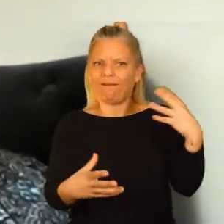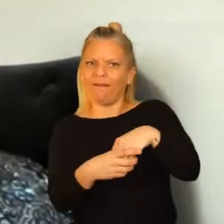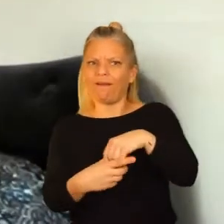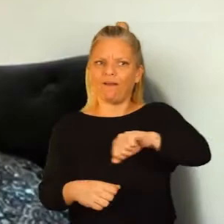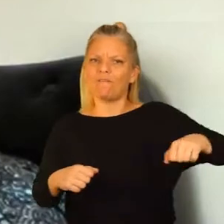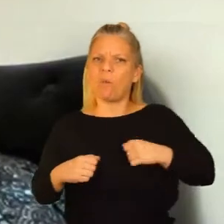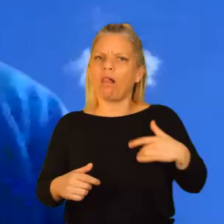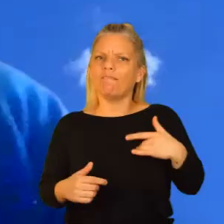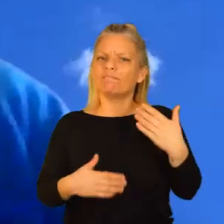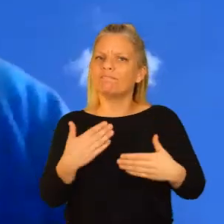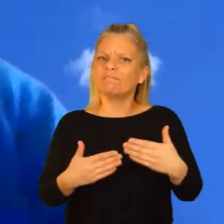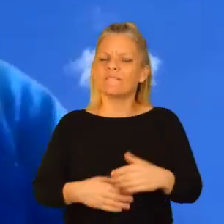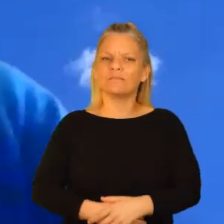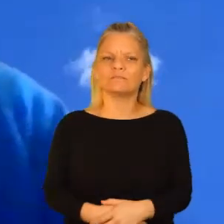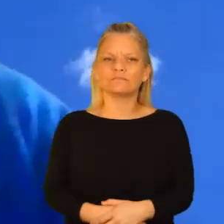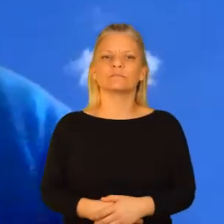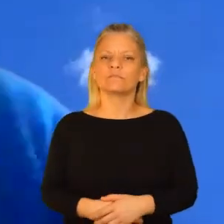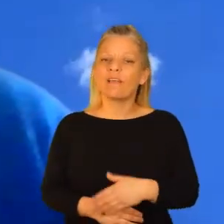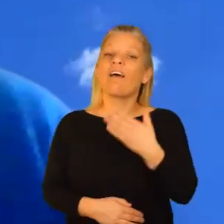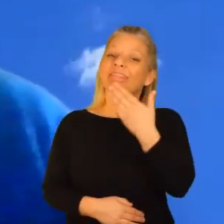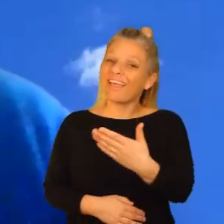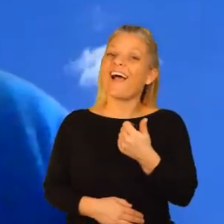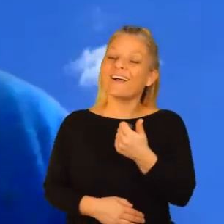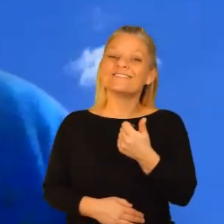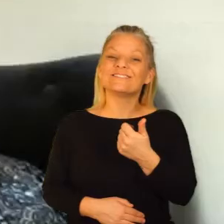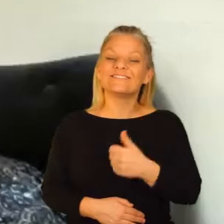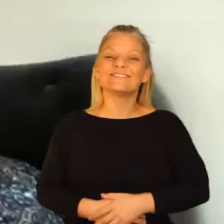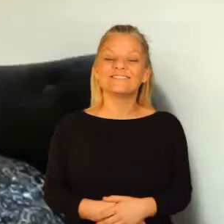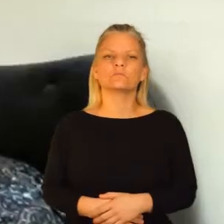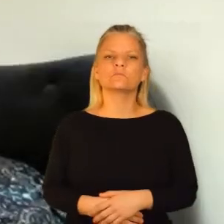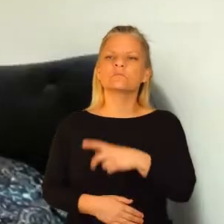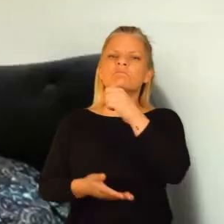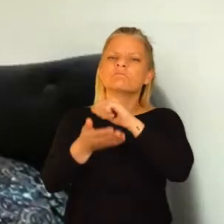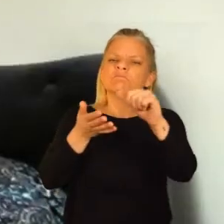Of course yeah Yeah but also that actually it's really important just to get to know each other and these are